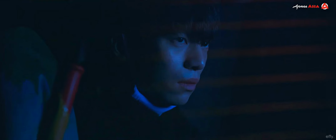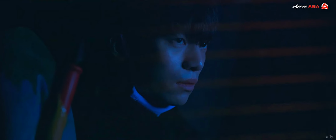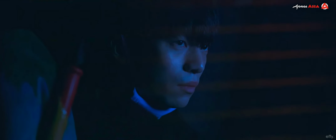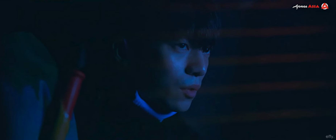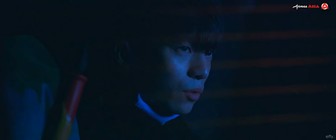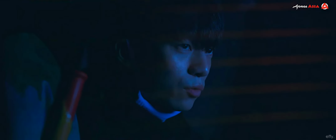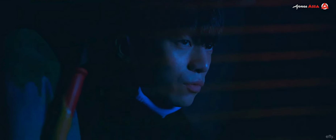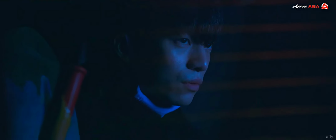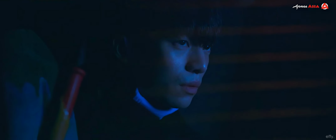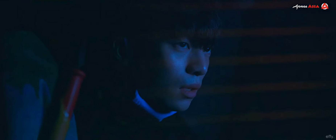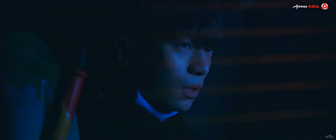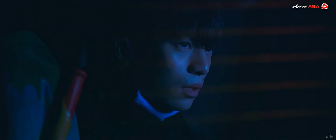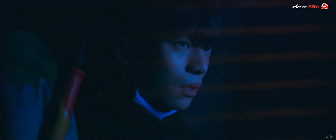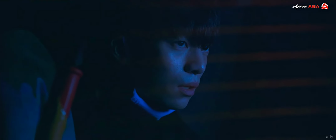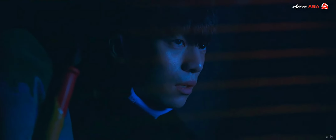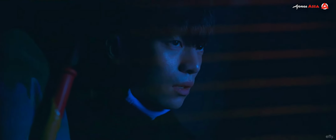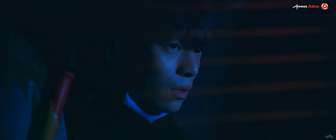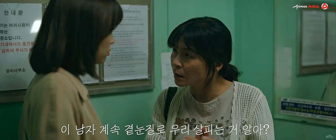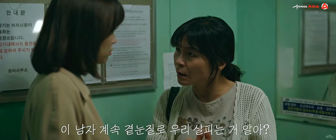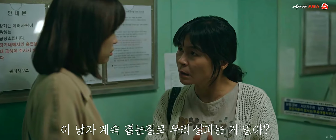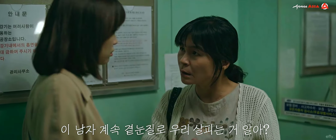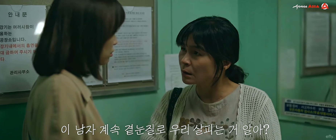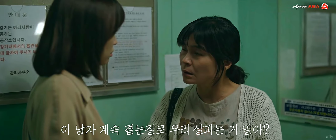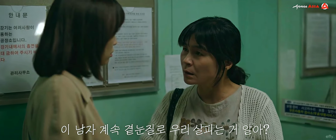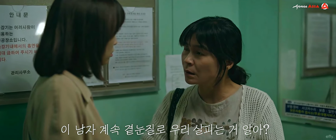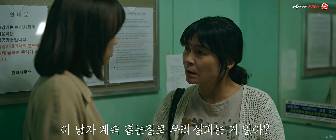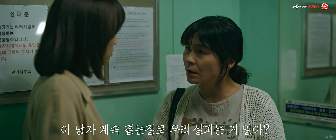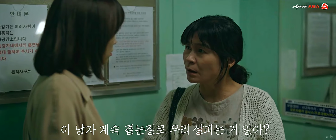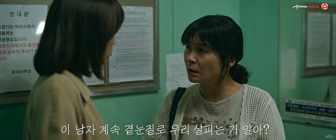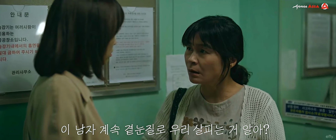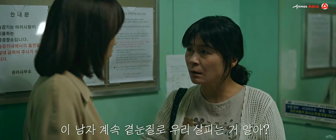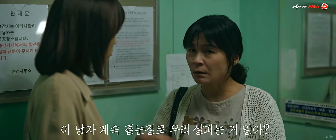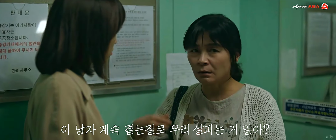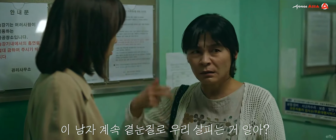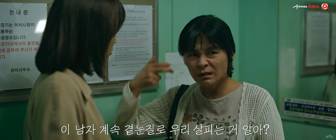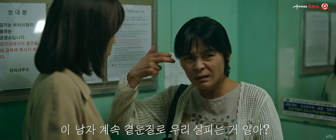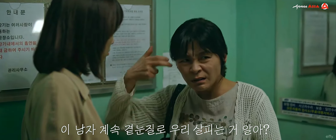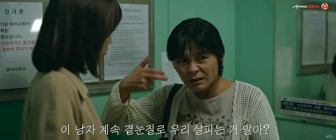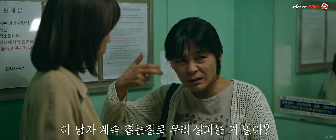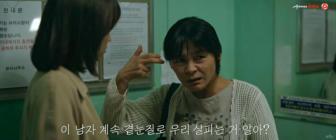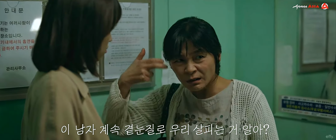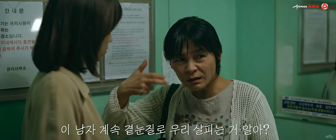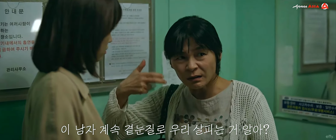If you go there, you're dead. Have you noticed that this man is constantly watching us?